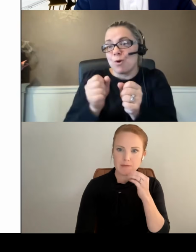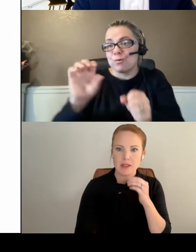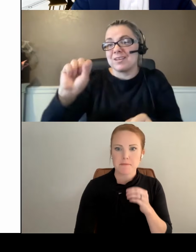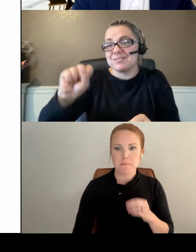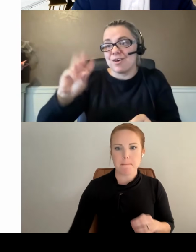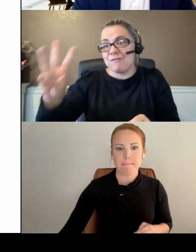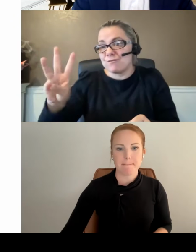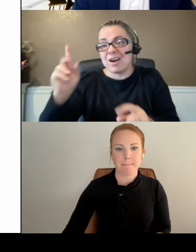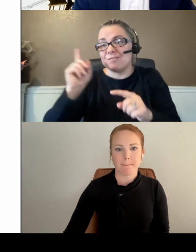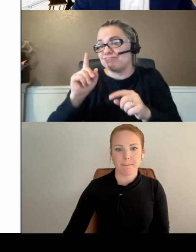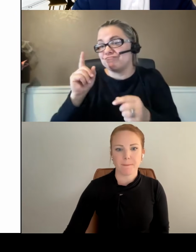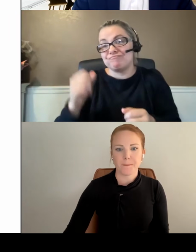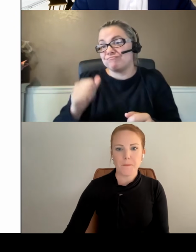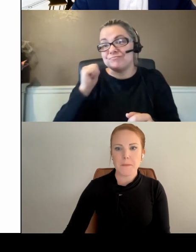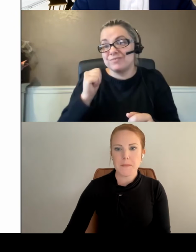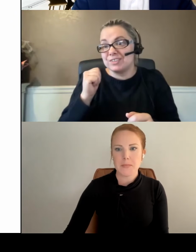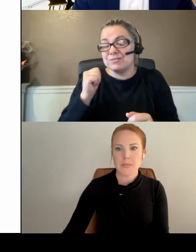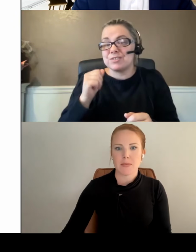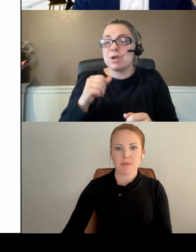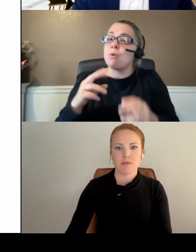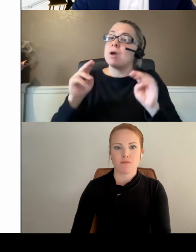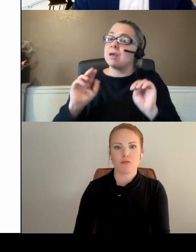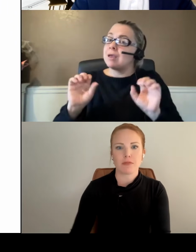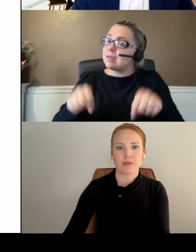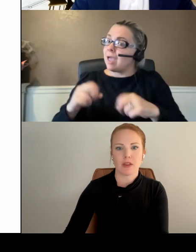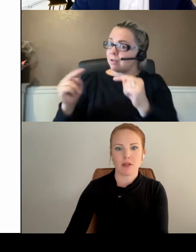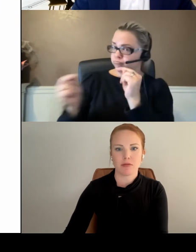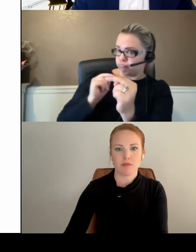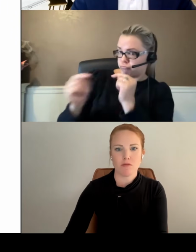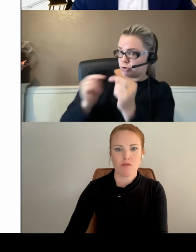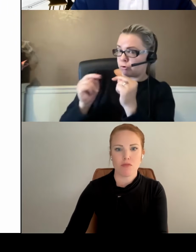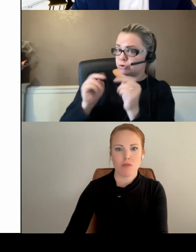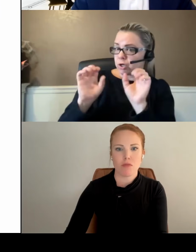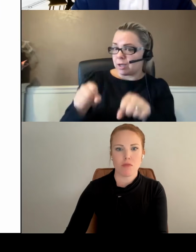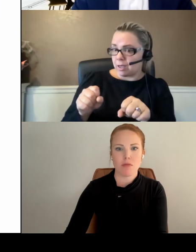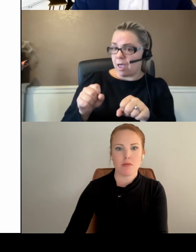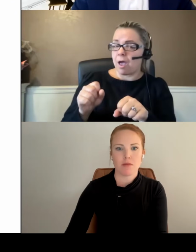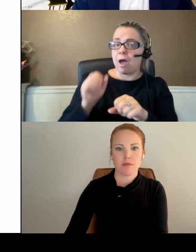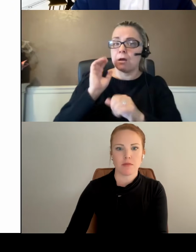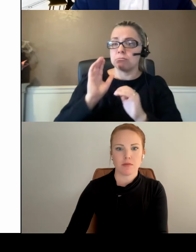going to negotiate an initial discount with you. I was with an organization where we negotiated